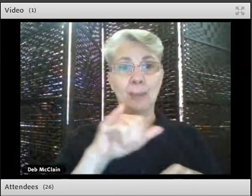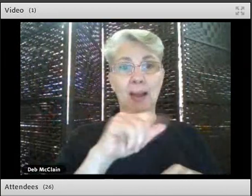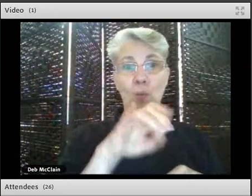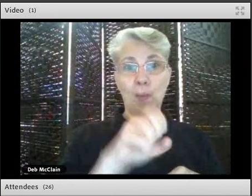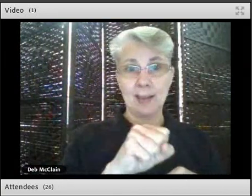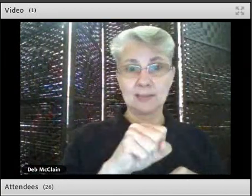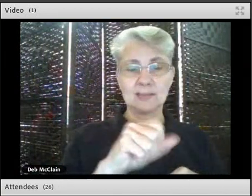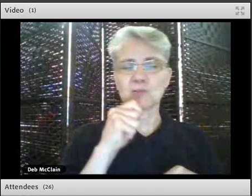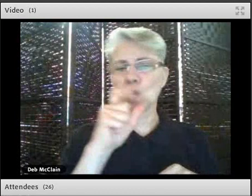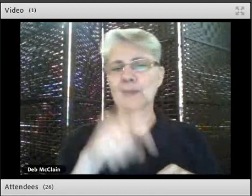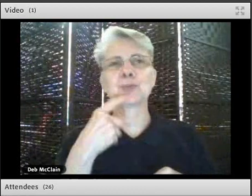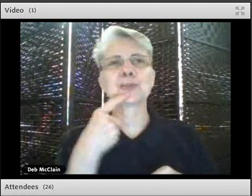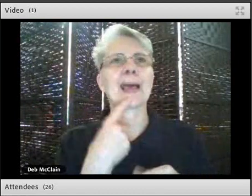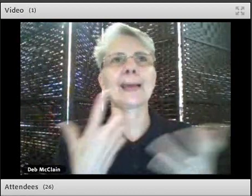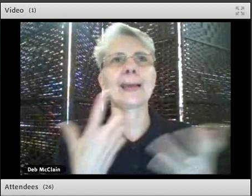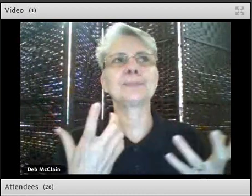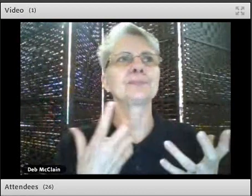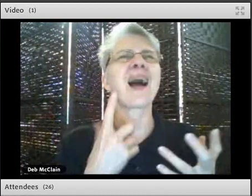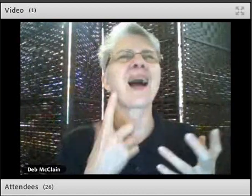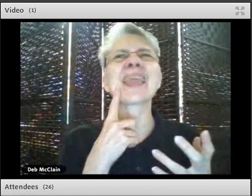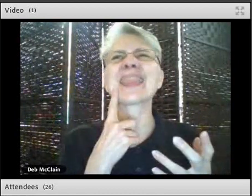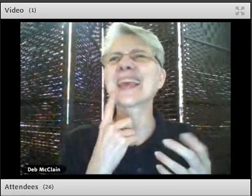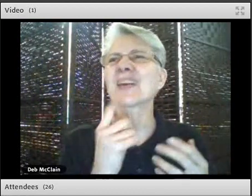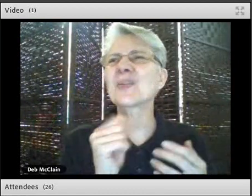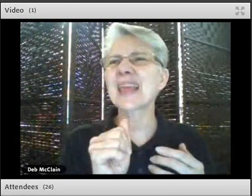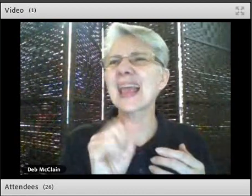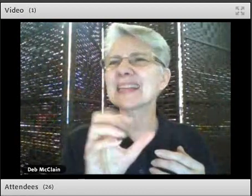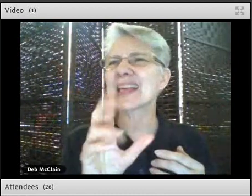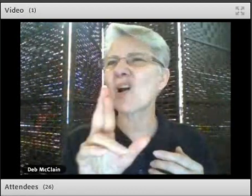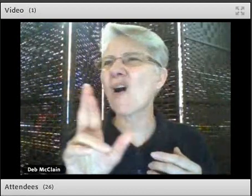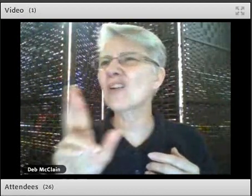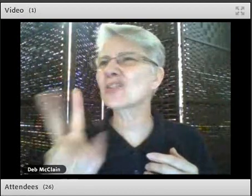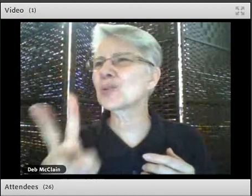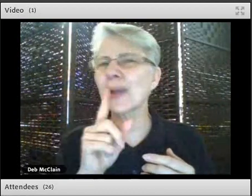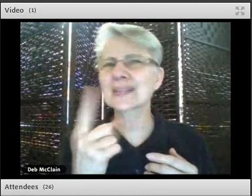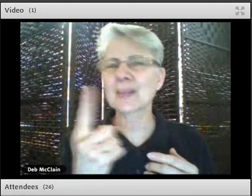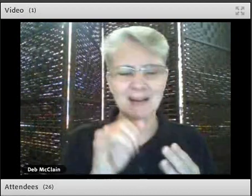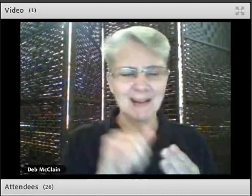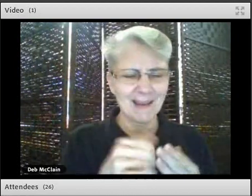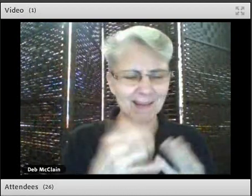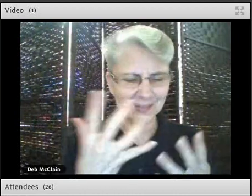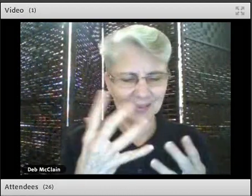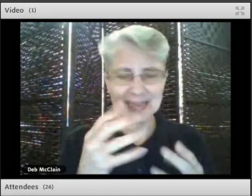or some contrived several words together. With RDA, just call it what it is.